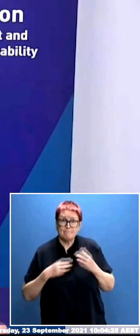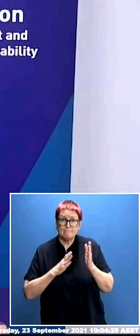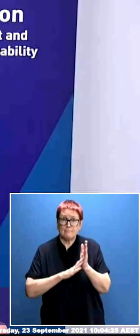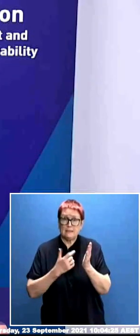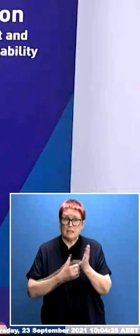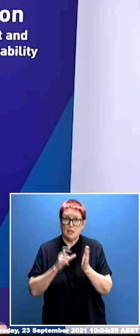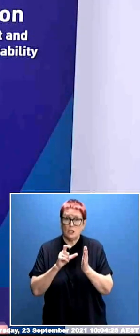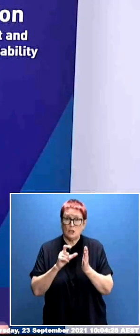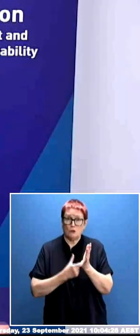Thank you, Chair.